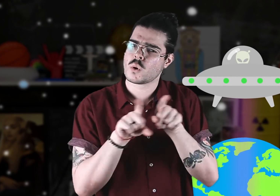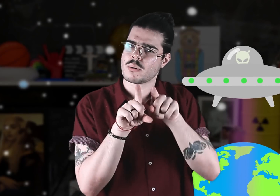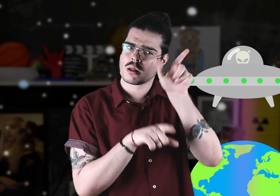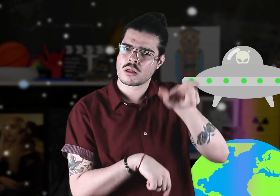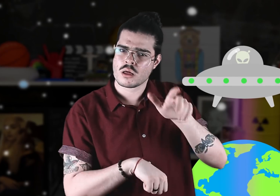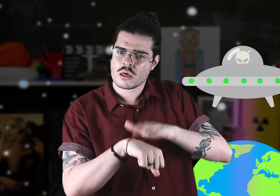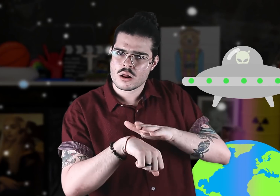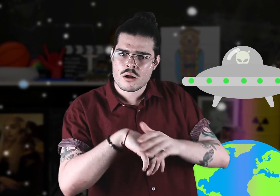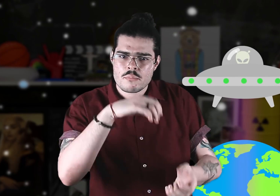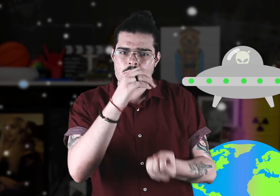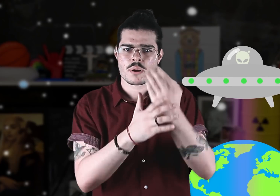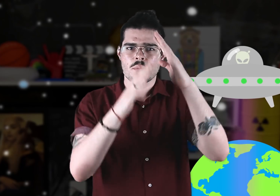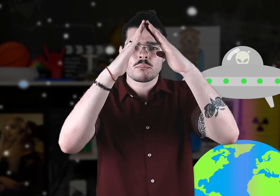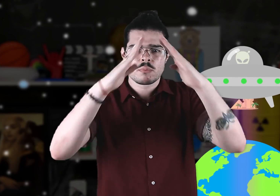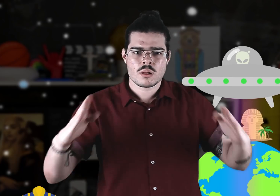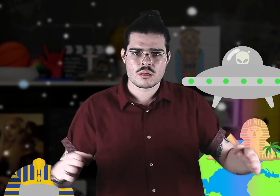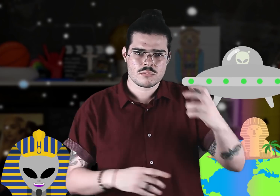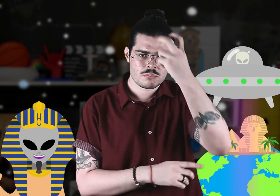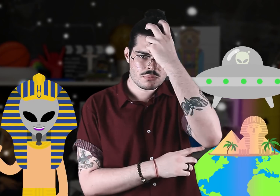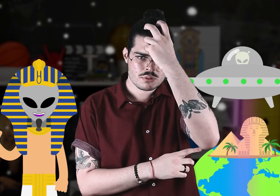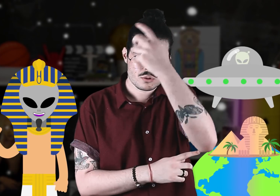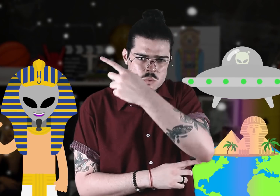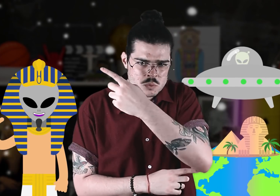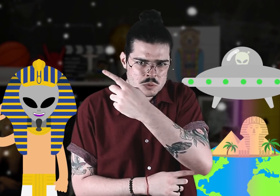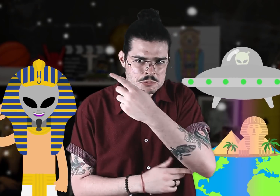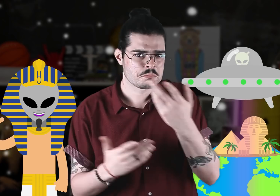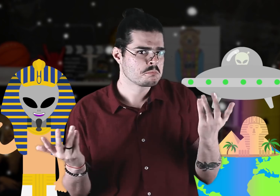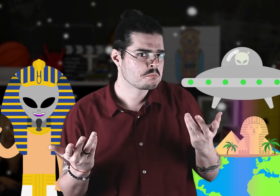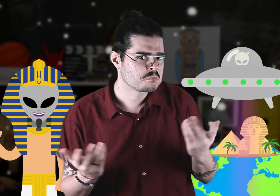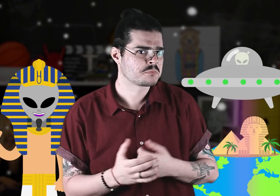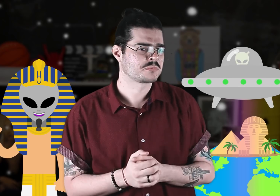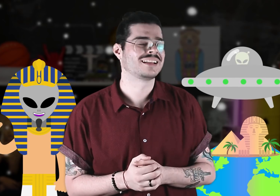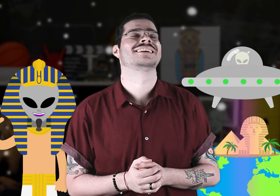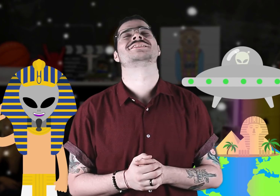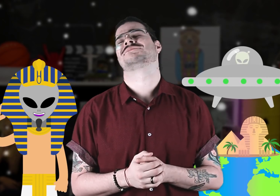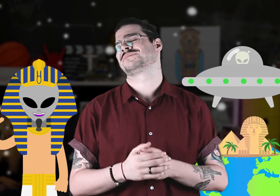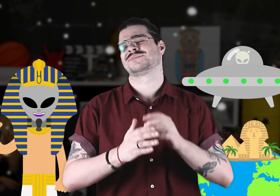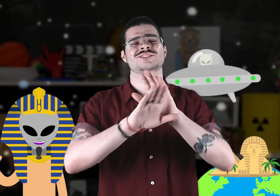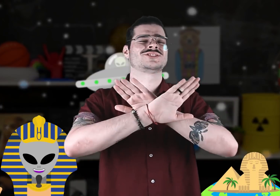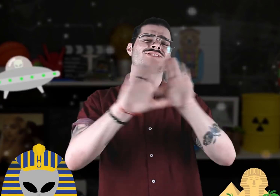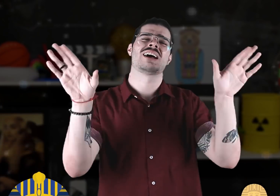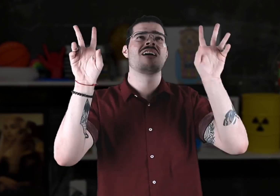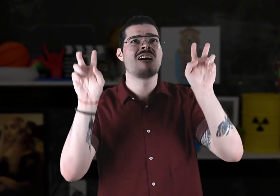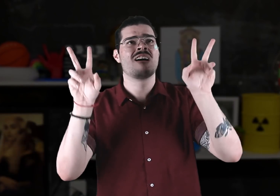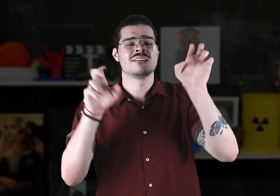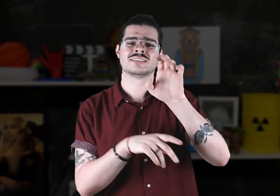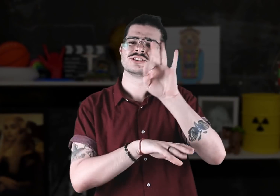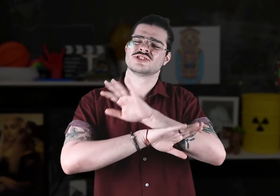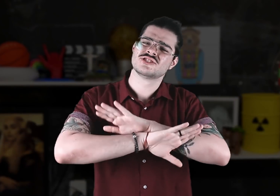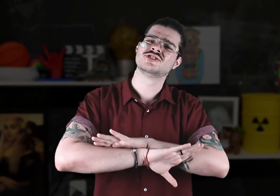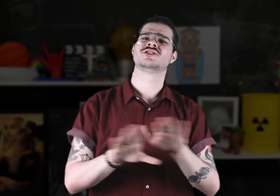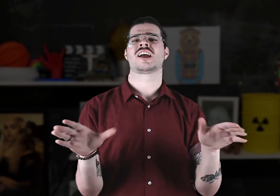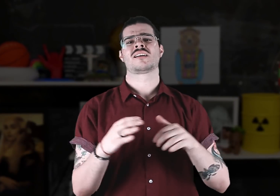Those who created the pyramids in Egypt? Enough with the aliens!